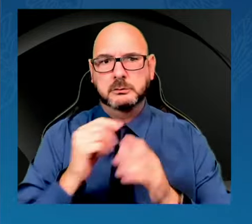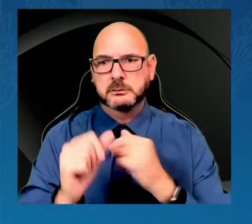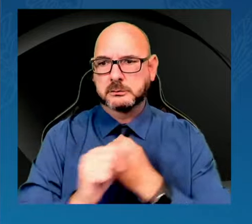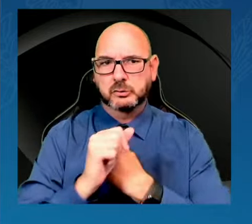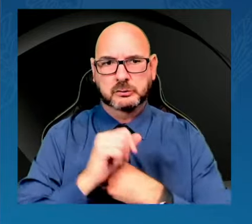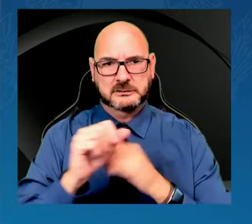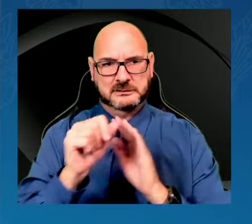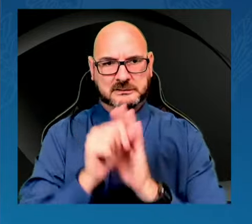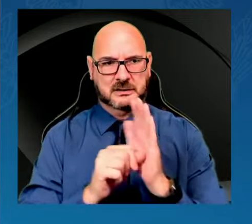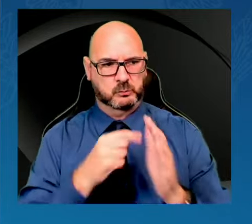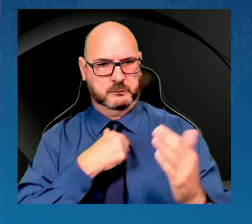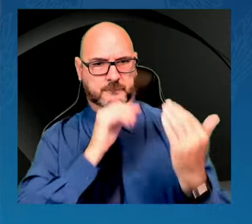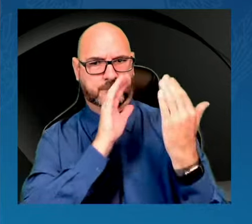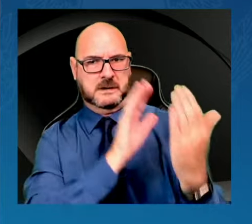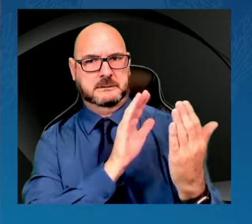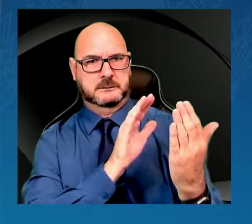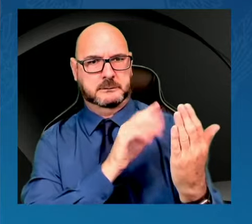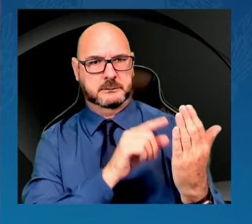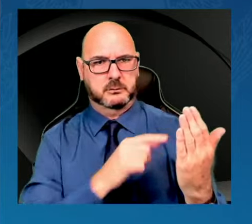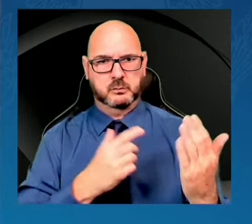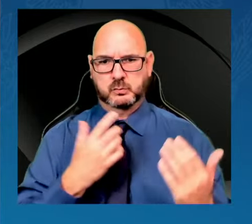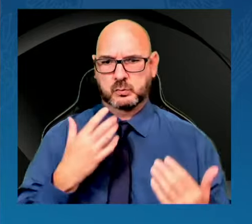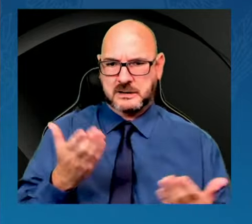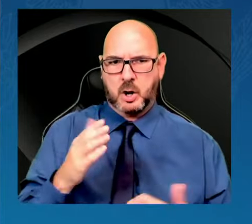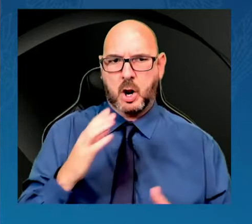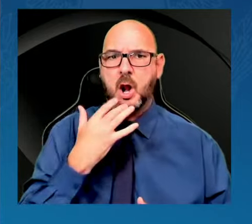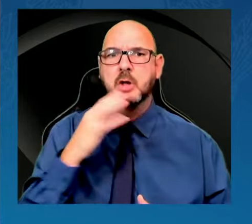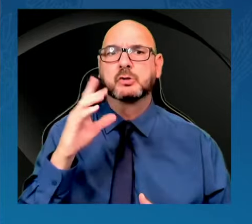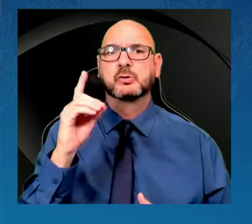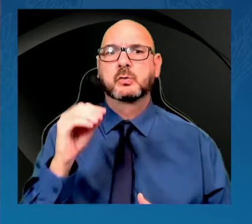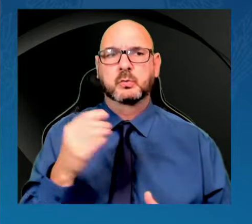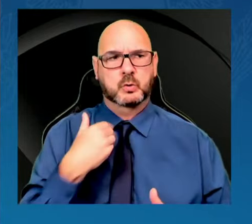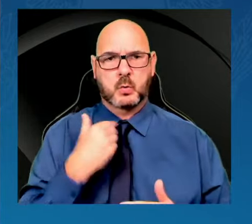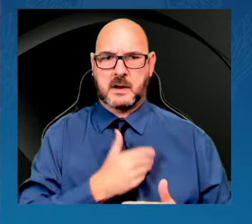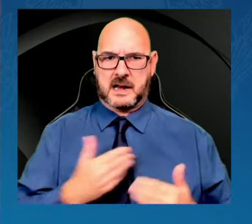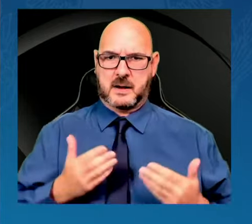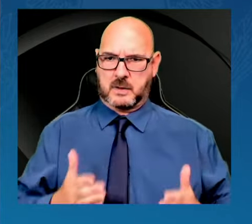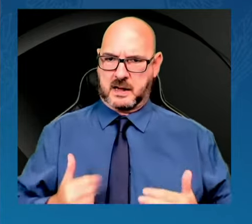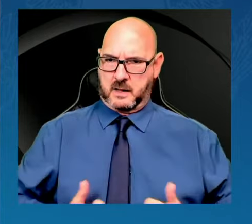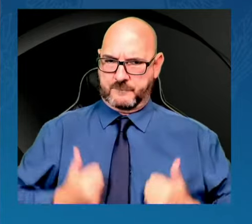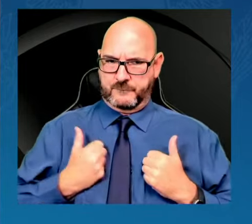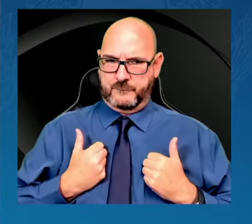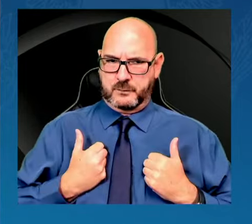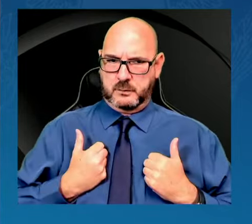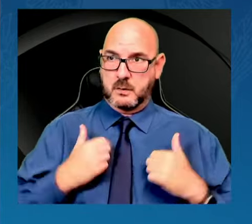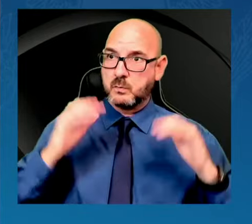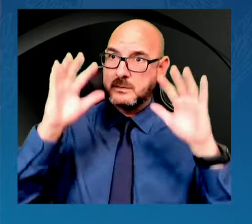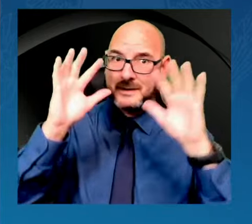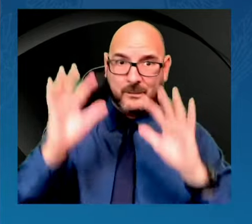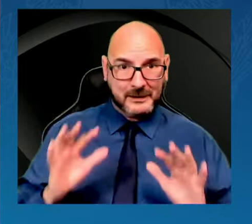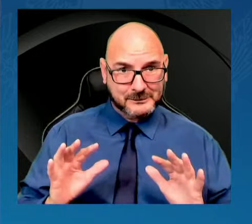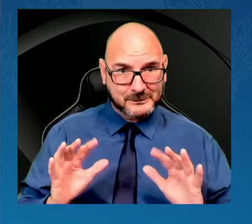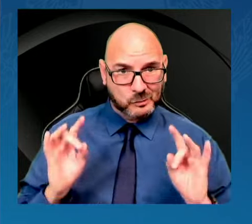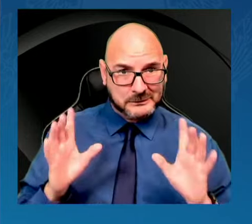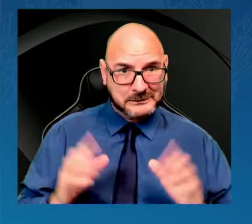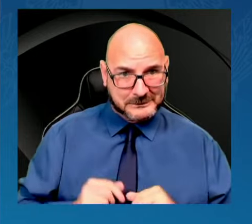and continuing to thrive here is the climate crisis. So that's why we're here today. And I want to thank all of you